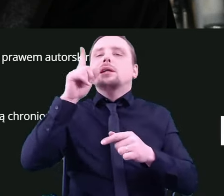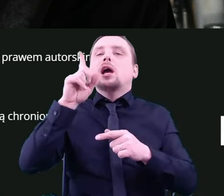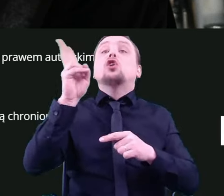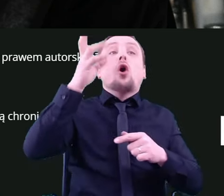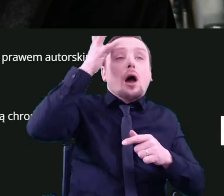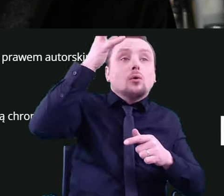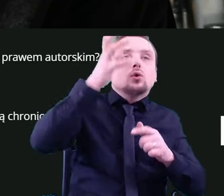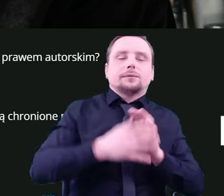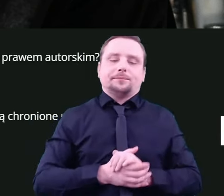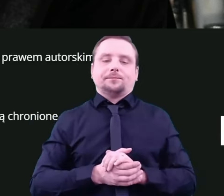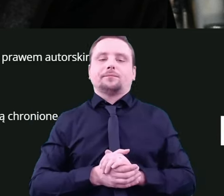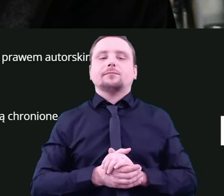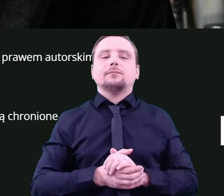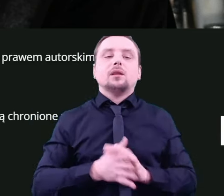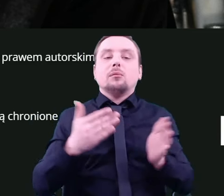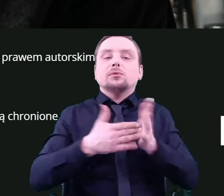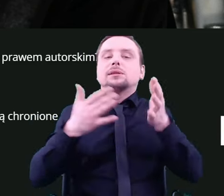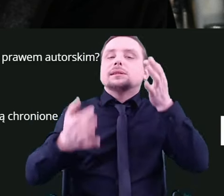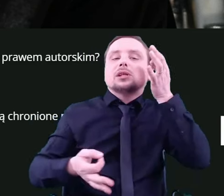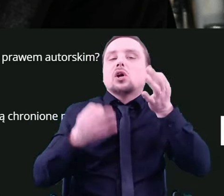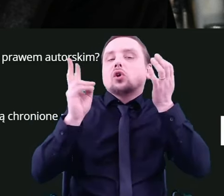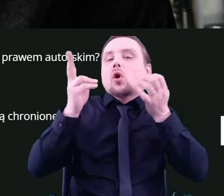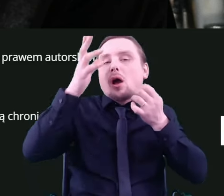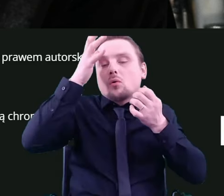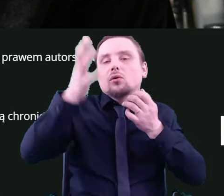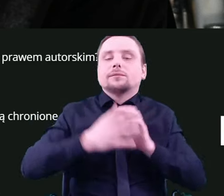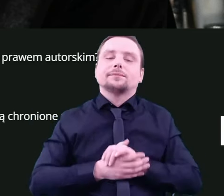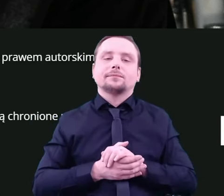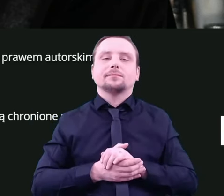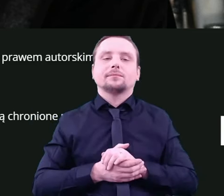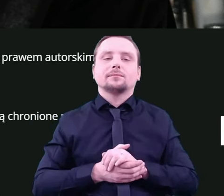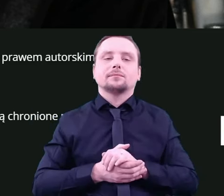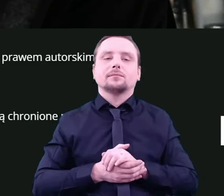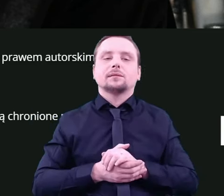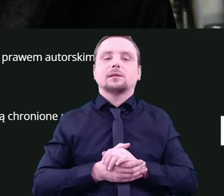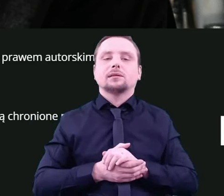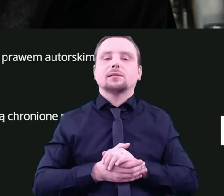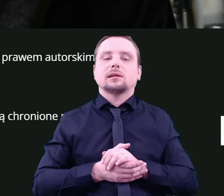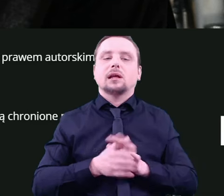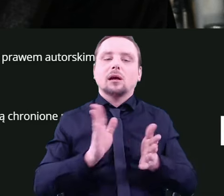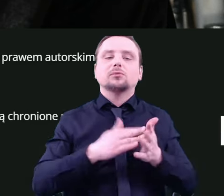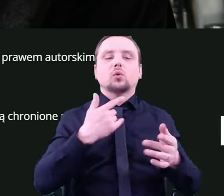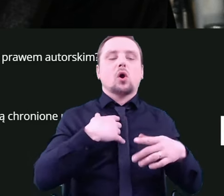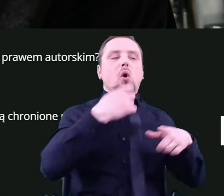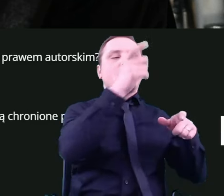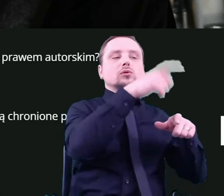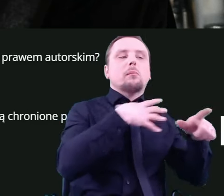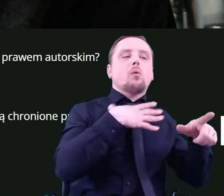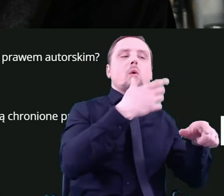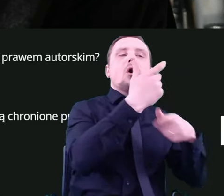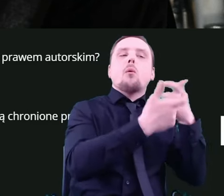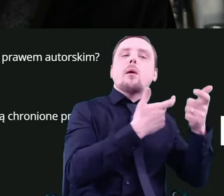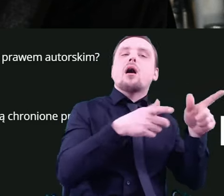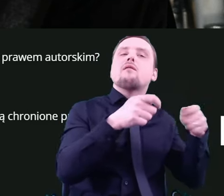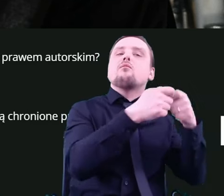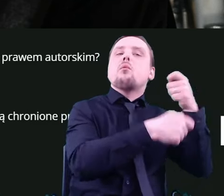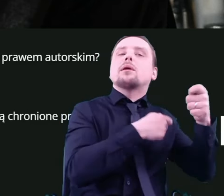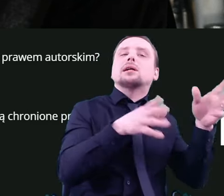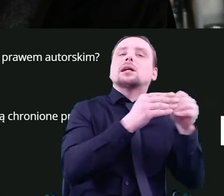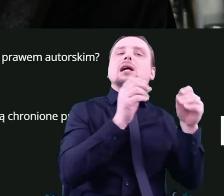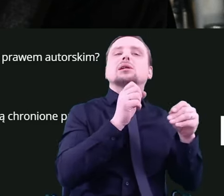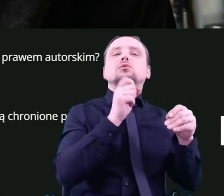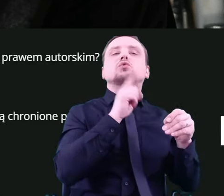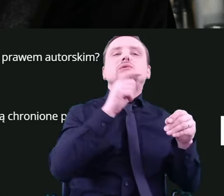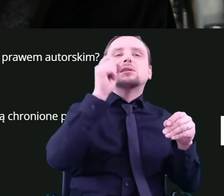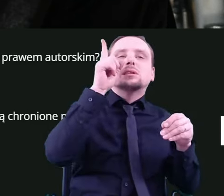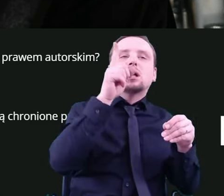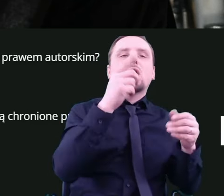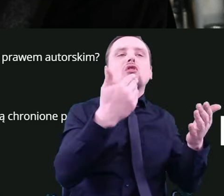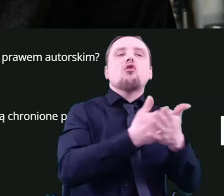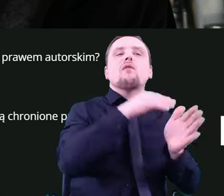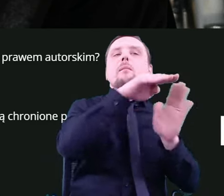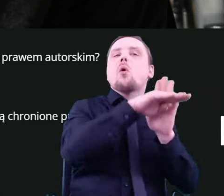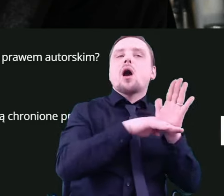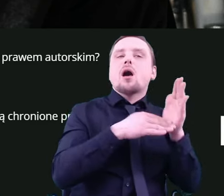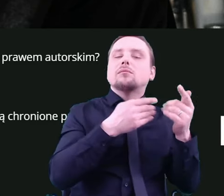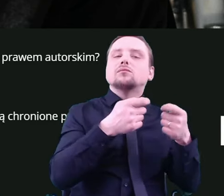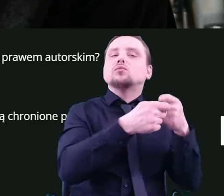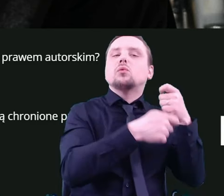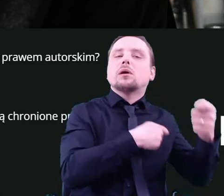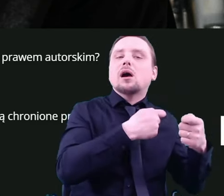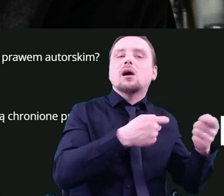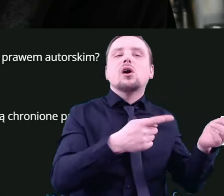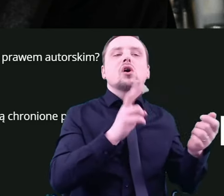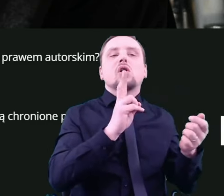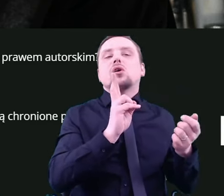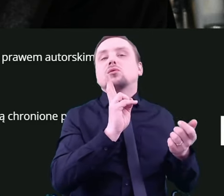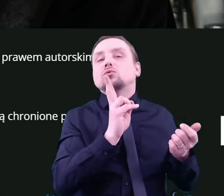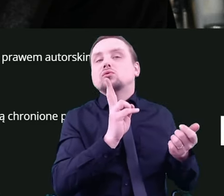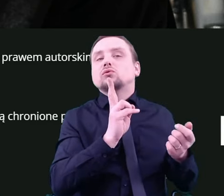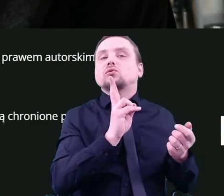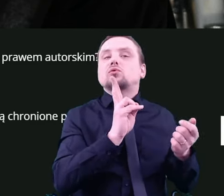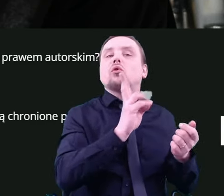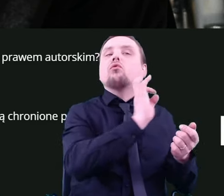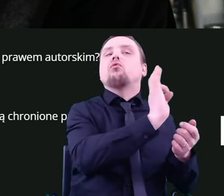Do they have copyright protection or not?